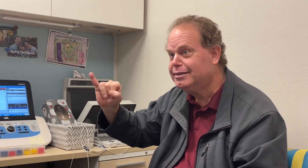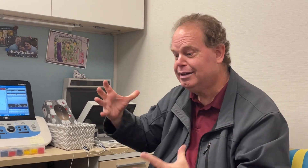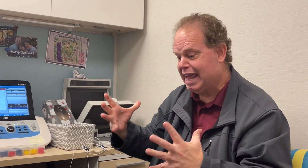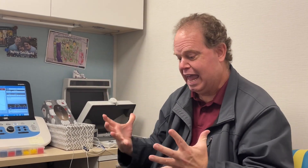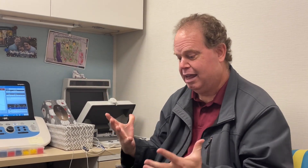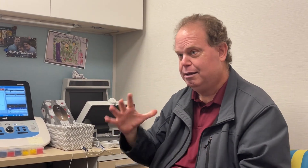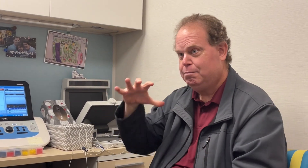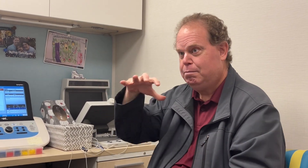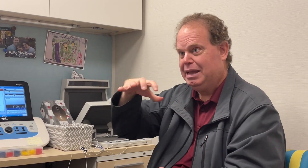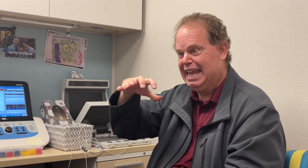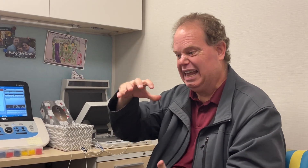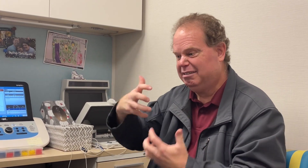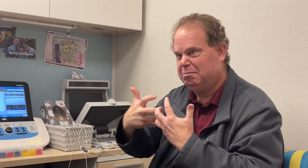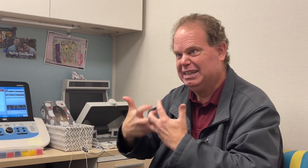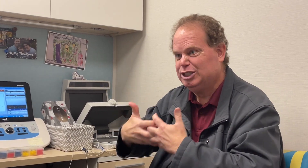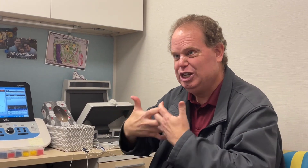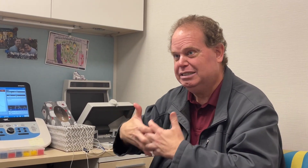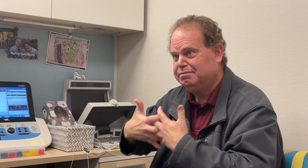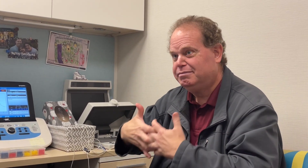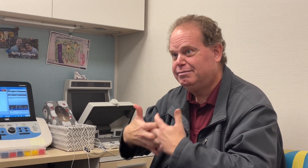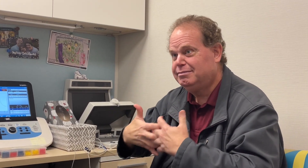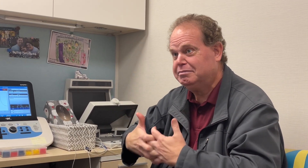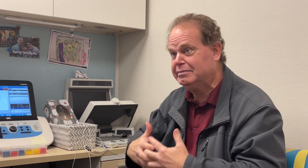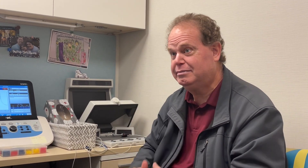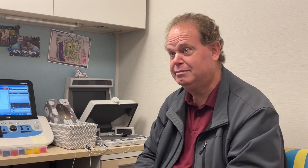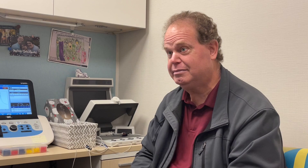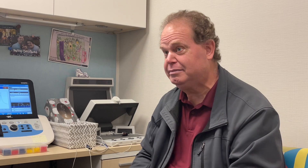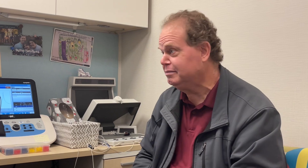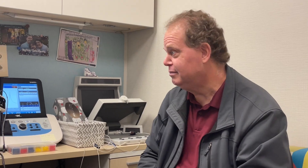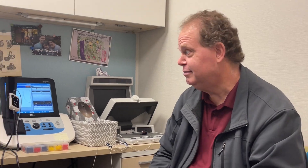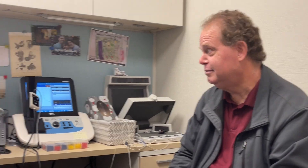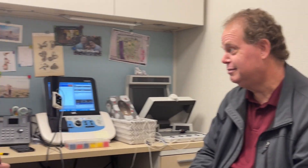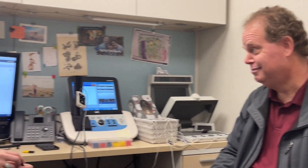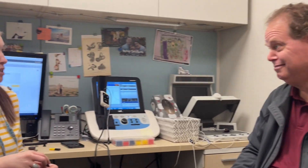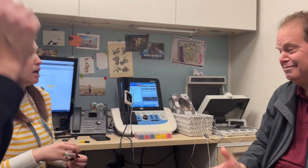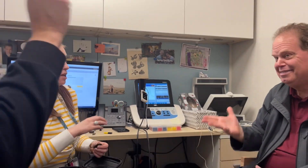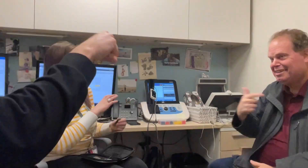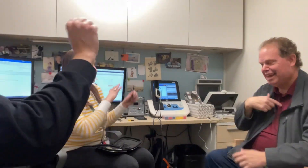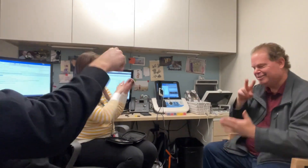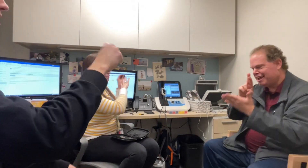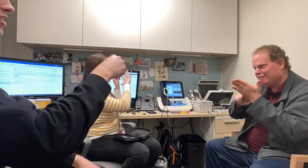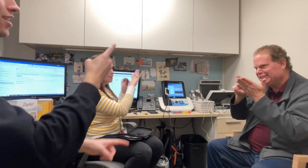one brought a backpack for the COC implant and it was a big machine back then yes like